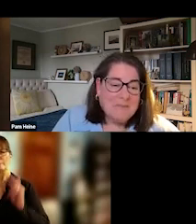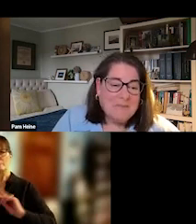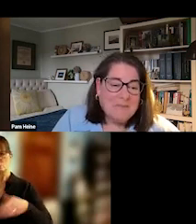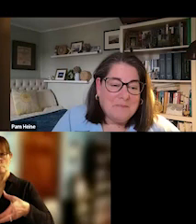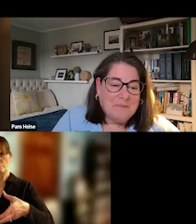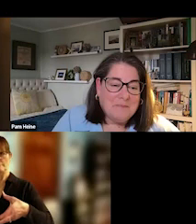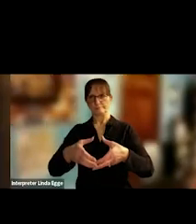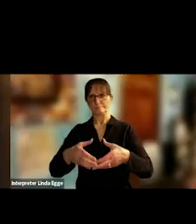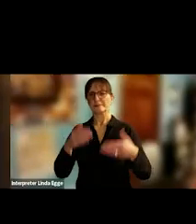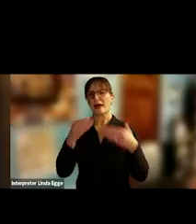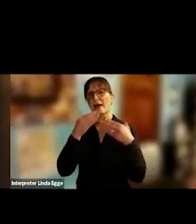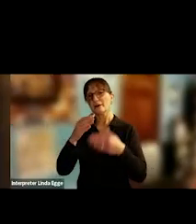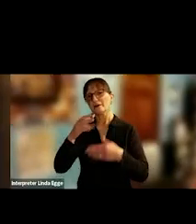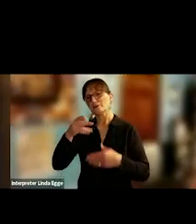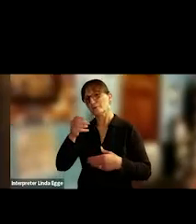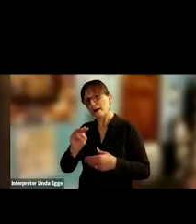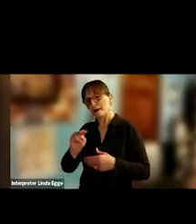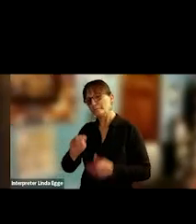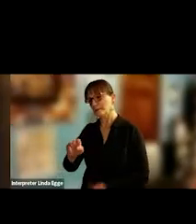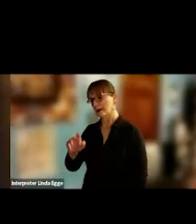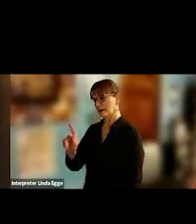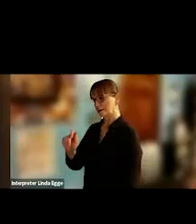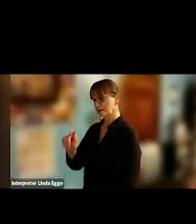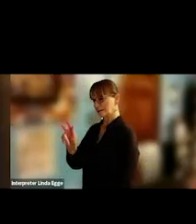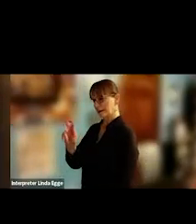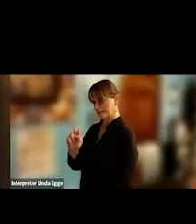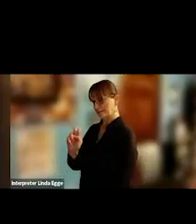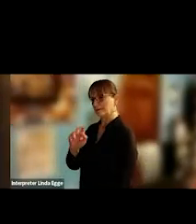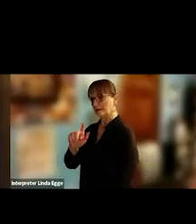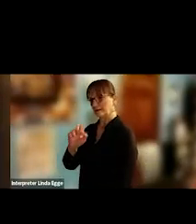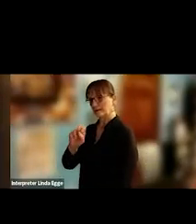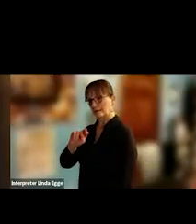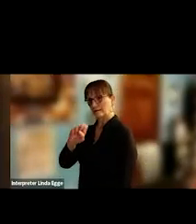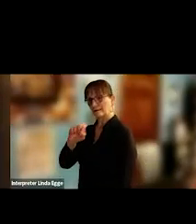Thanks, Pam. My name is Kate Lang, and I'm with Justice in Aging.